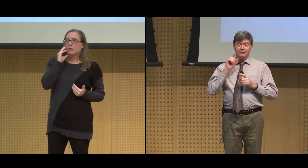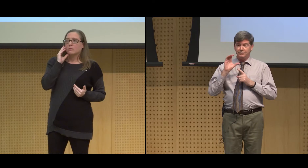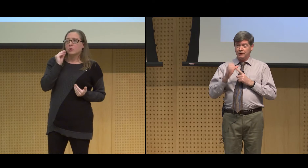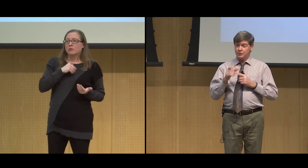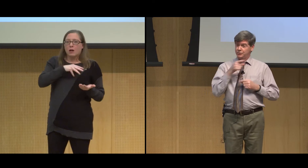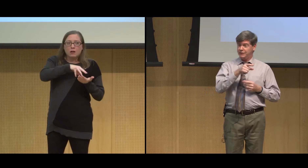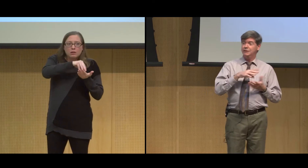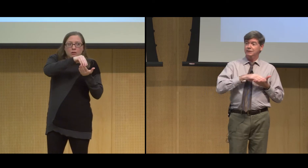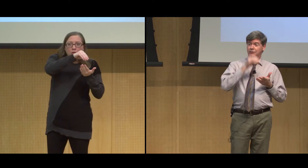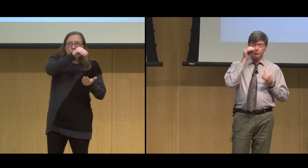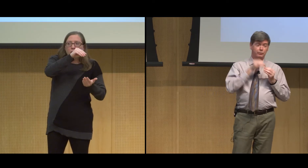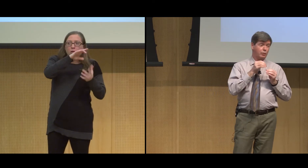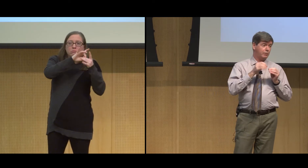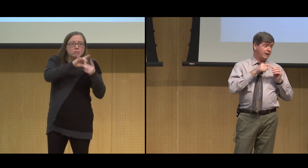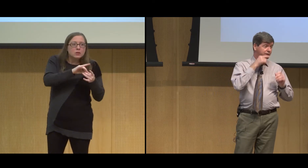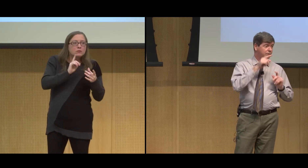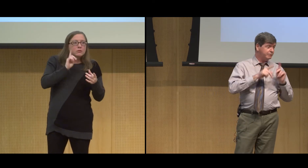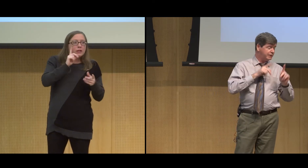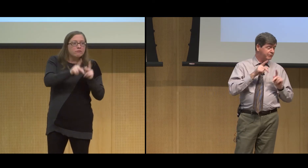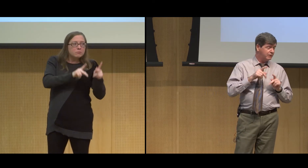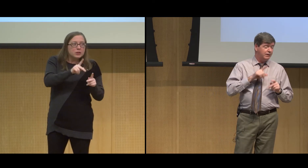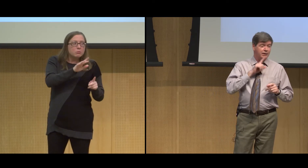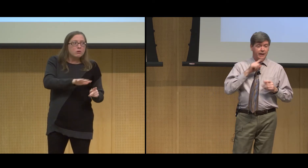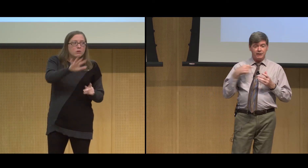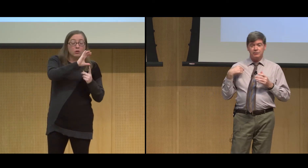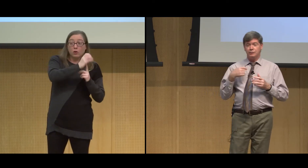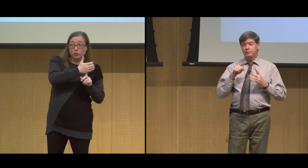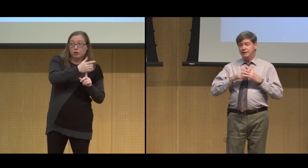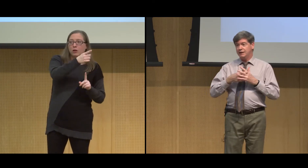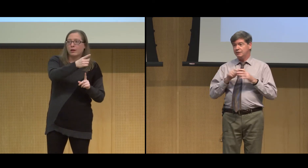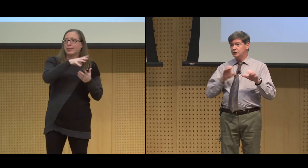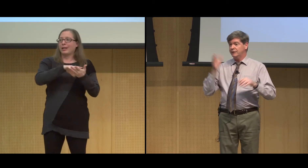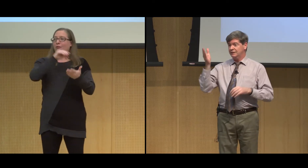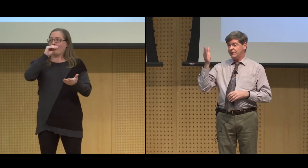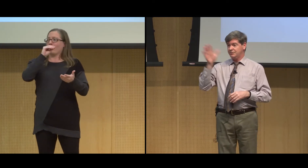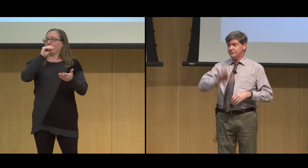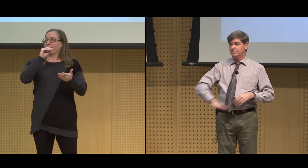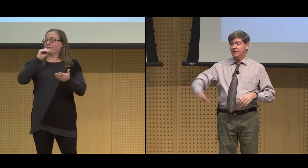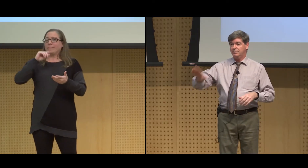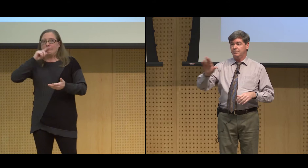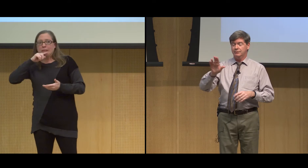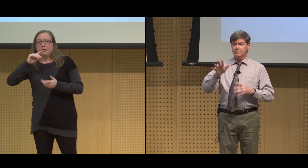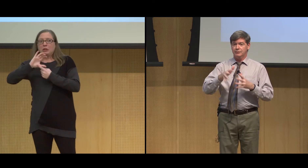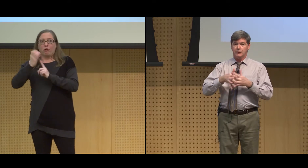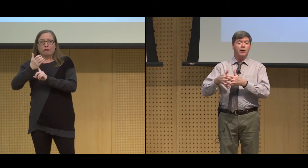and he learned more about hearing people. And, actually, we began doing lectures around the country